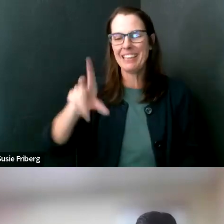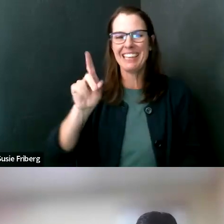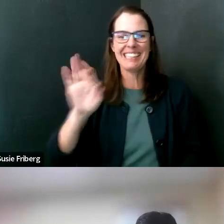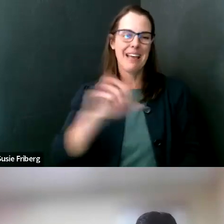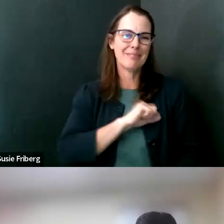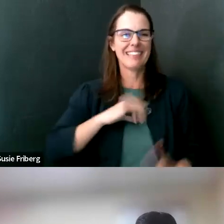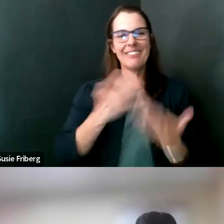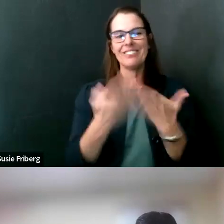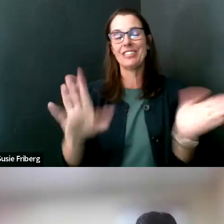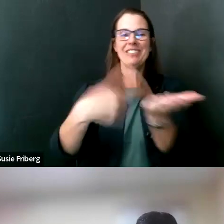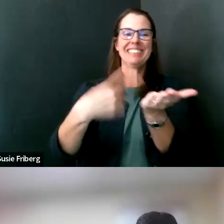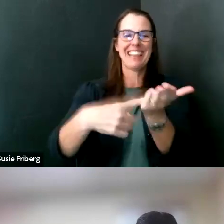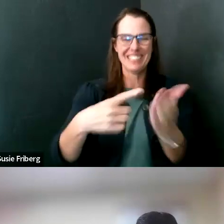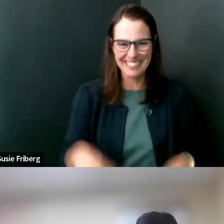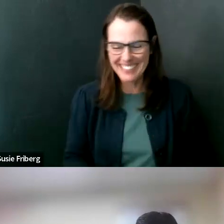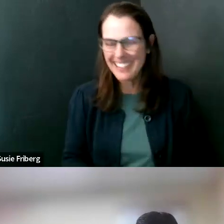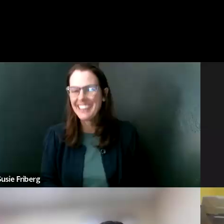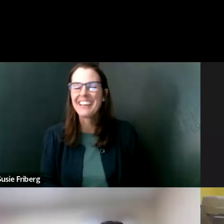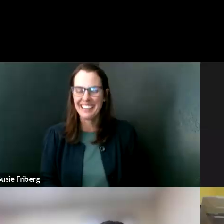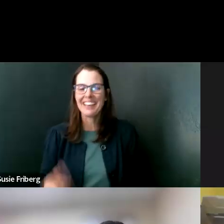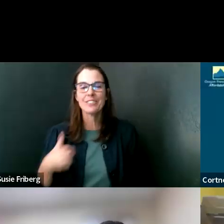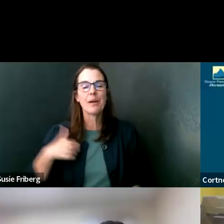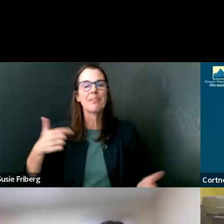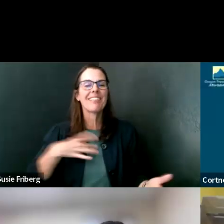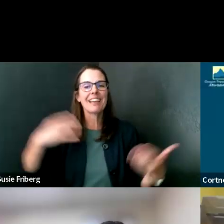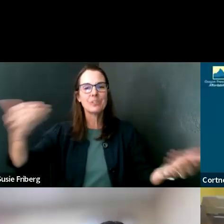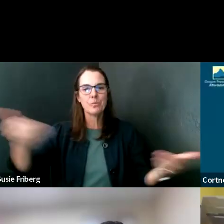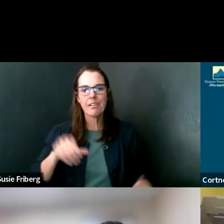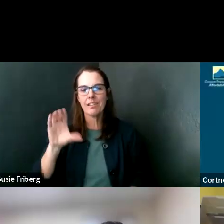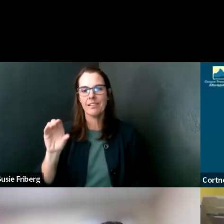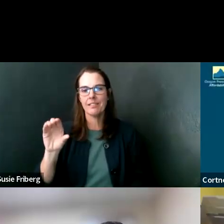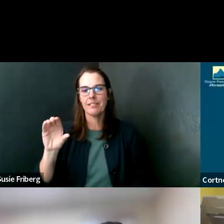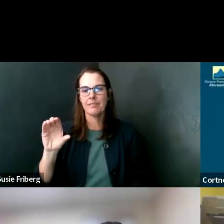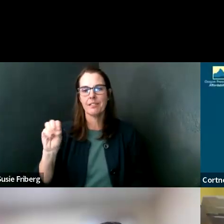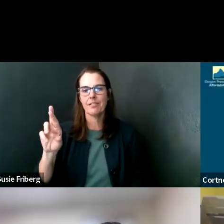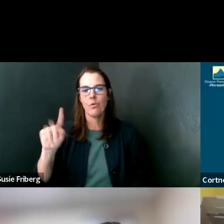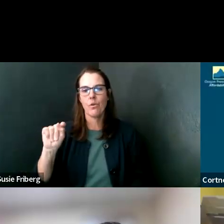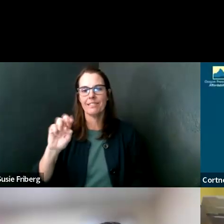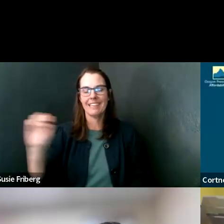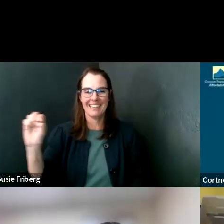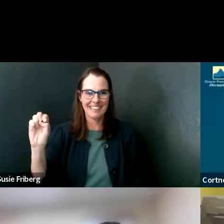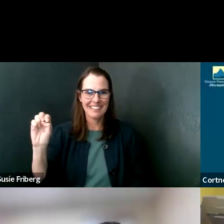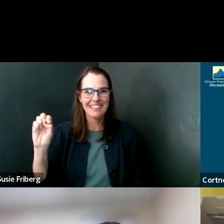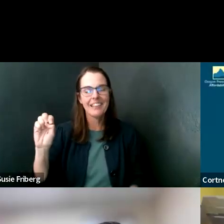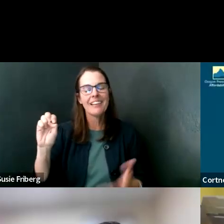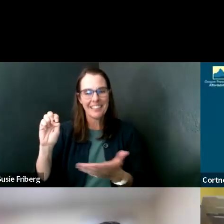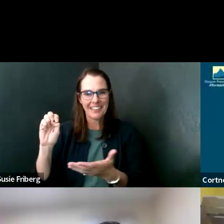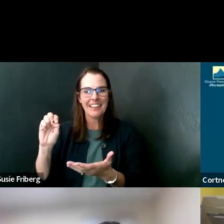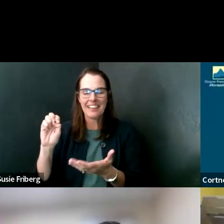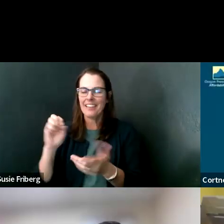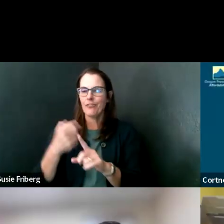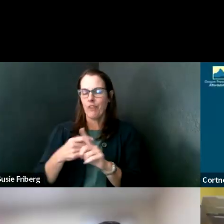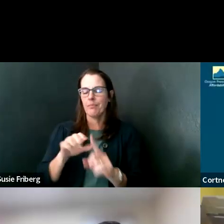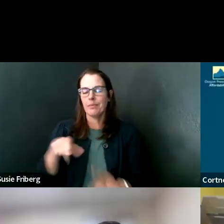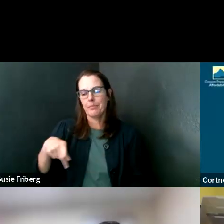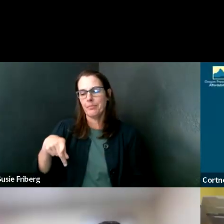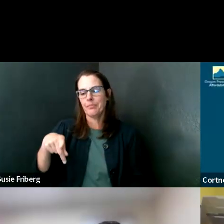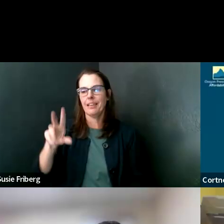general discussion. So, I would like to welcome uh the um conversation from PDAB staff related to